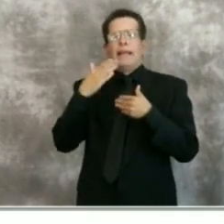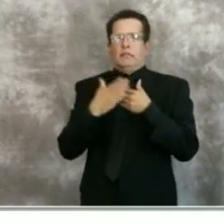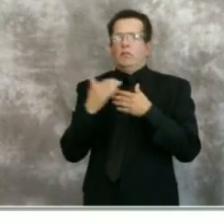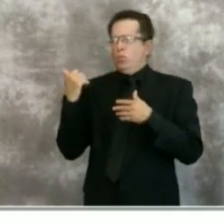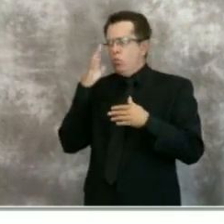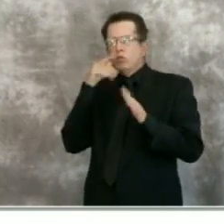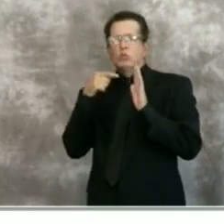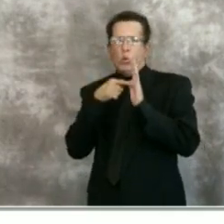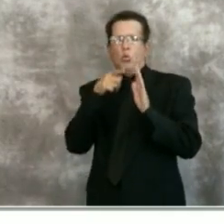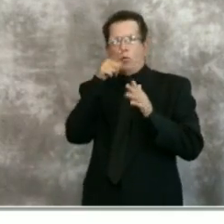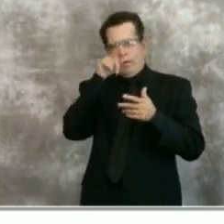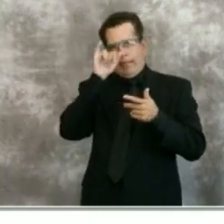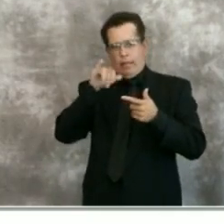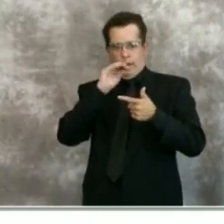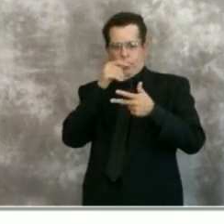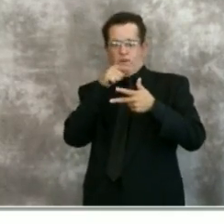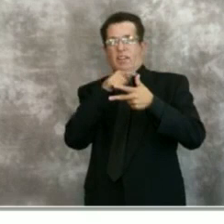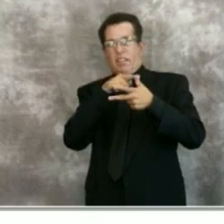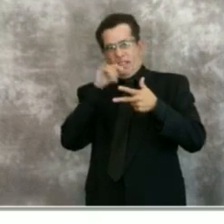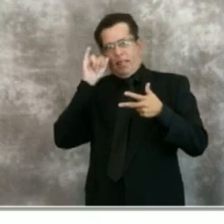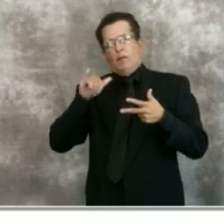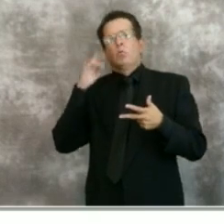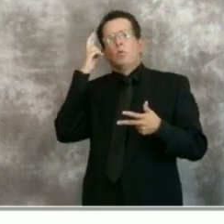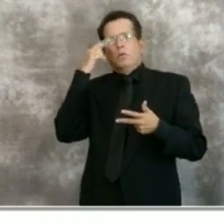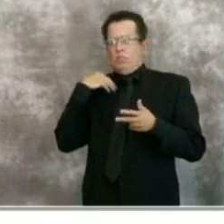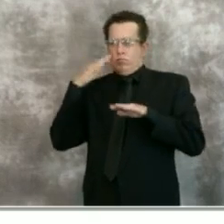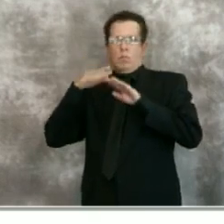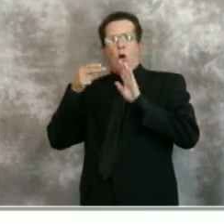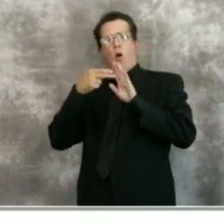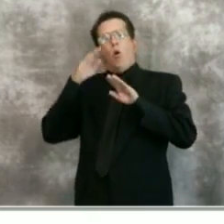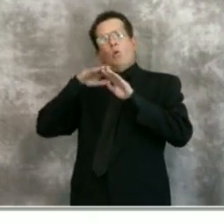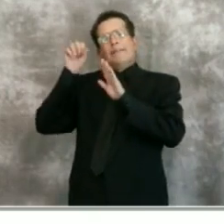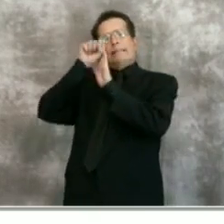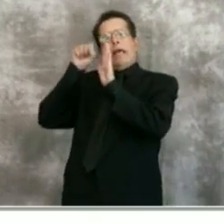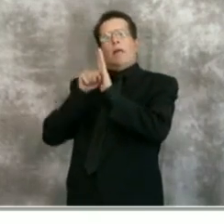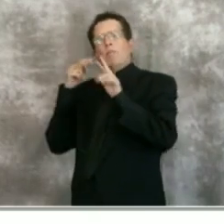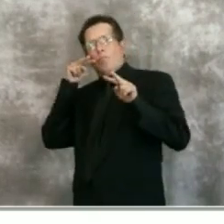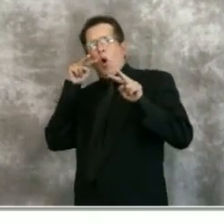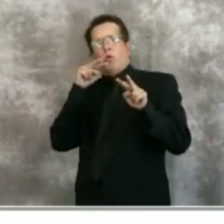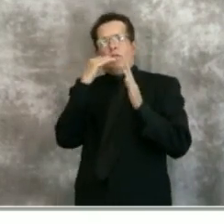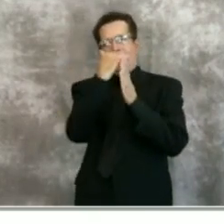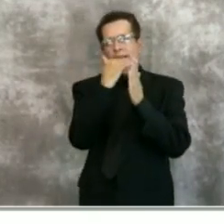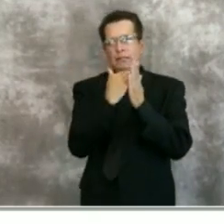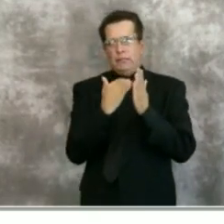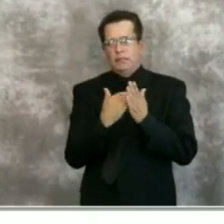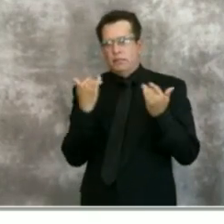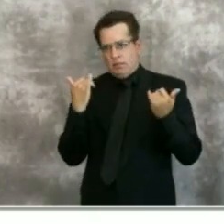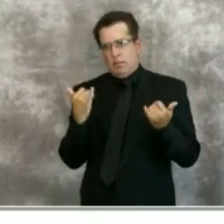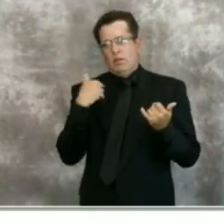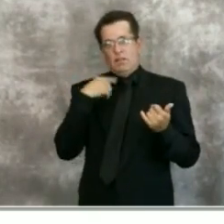RATES IS THE FIRST ONE AND ACTUALLY A IN THE NEXT SLIDE. WE WILL SHOWCASE RATES WHICH